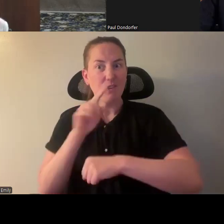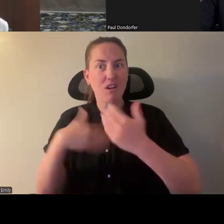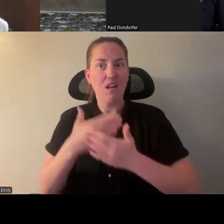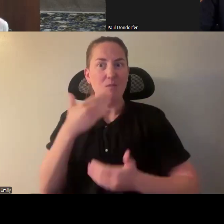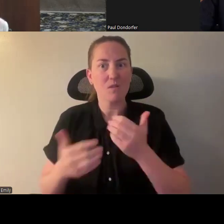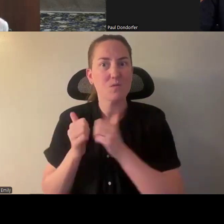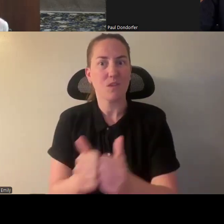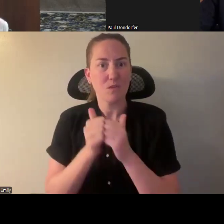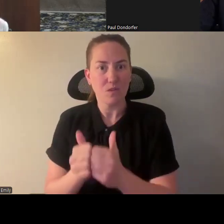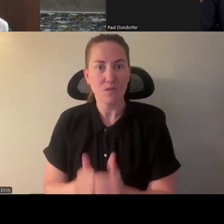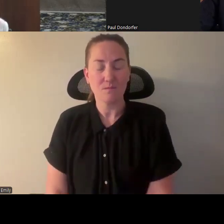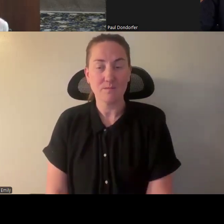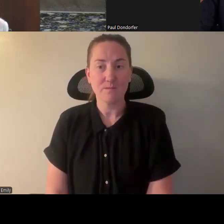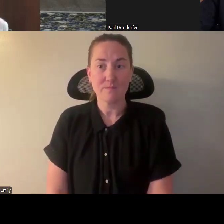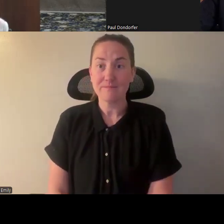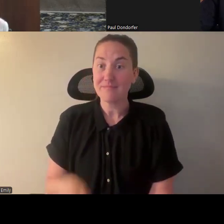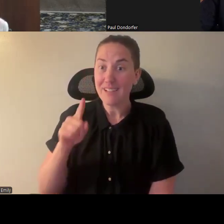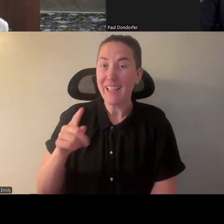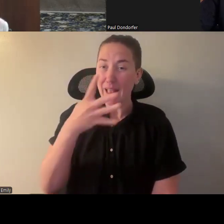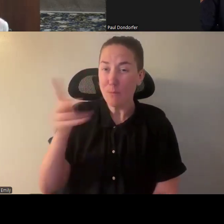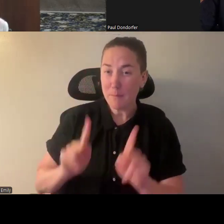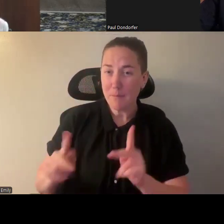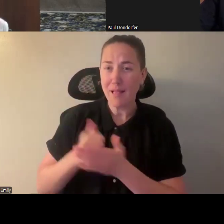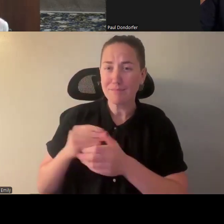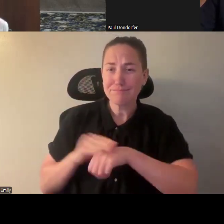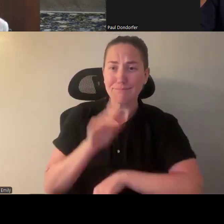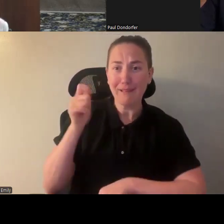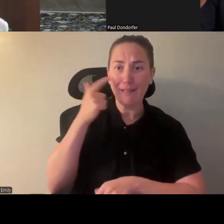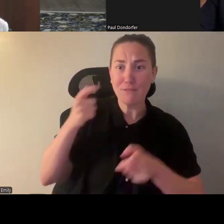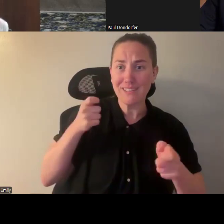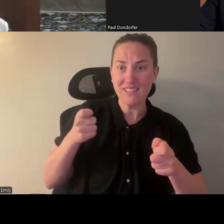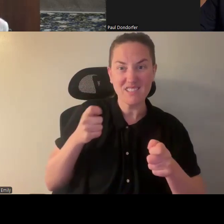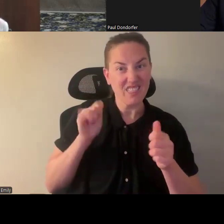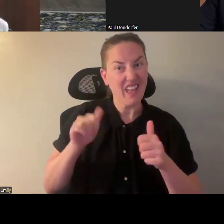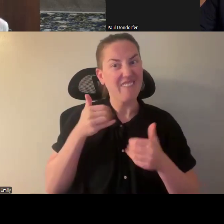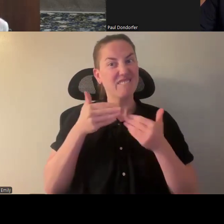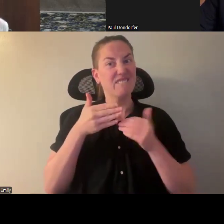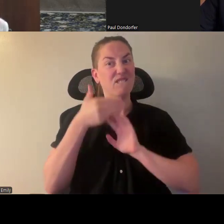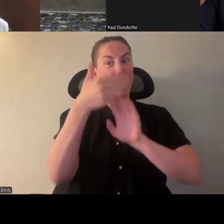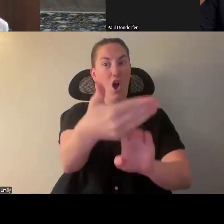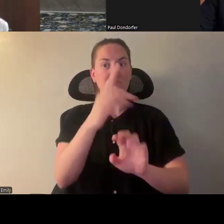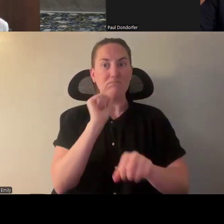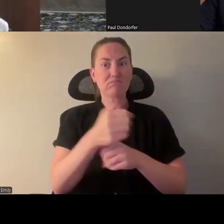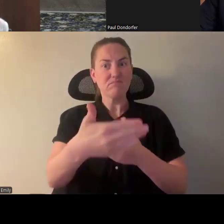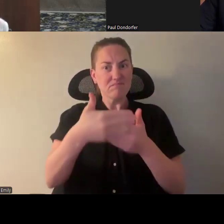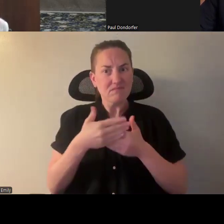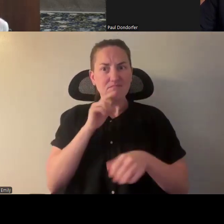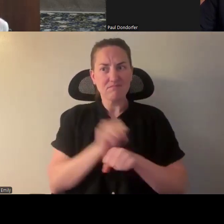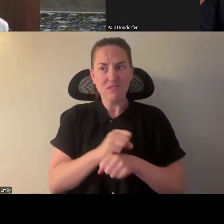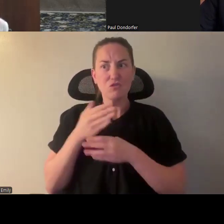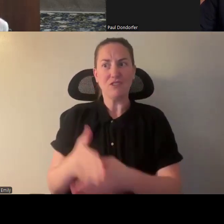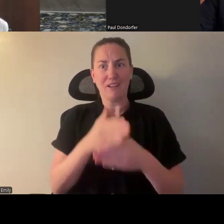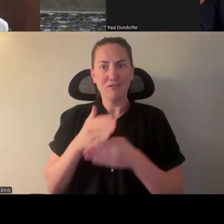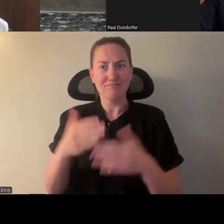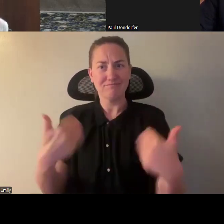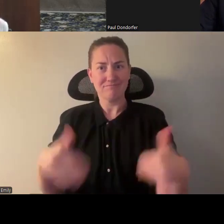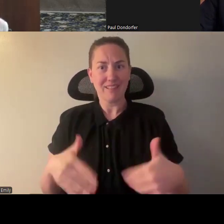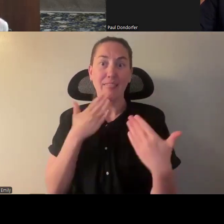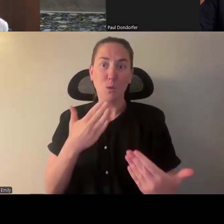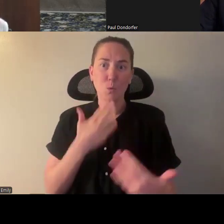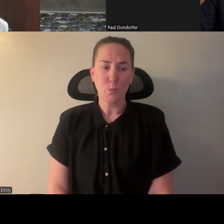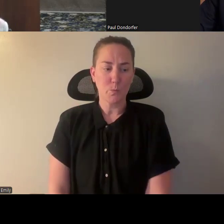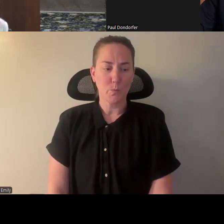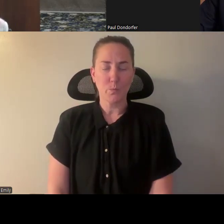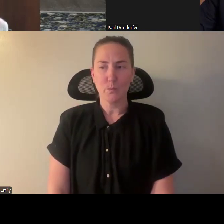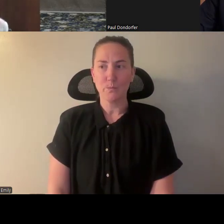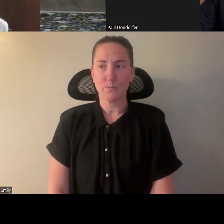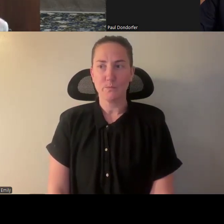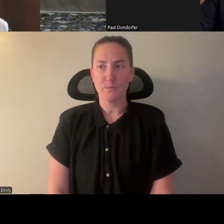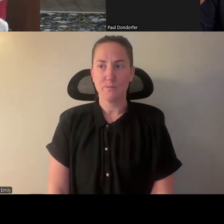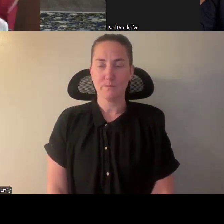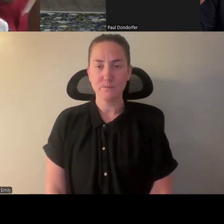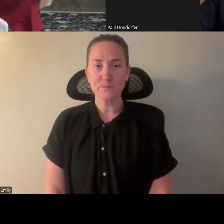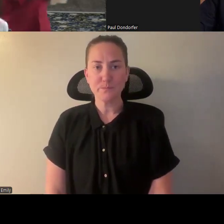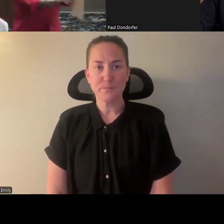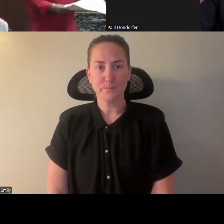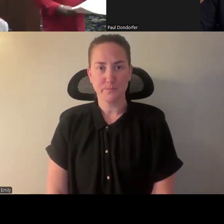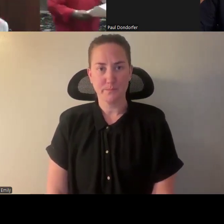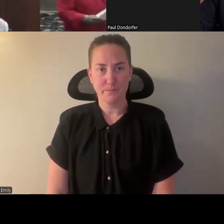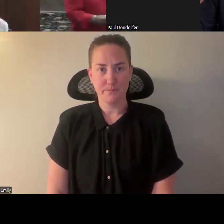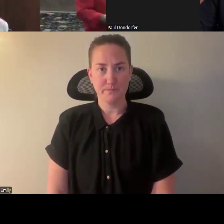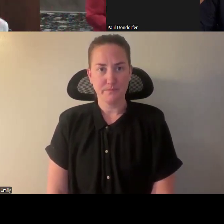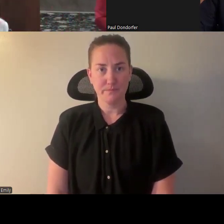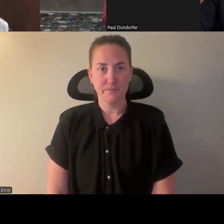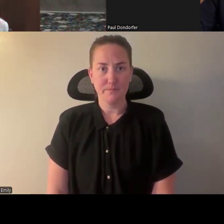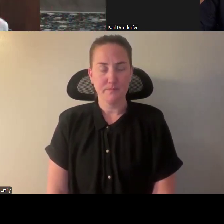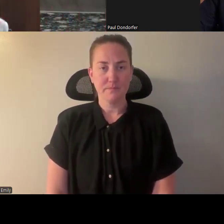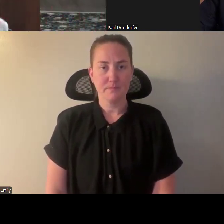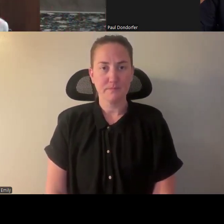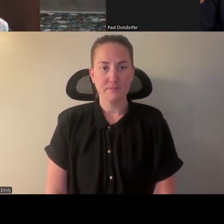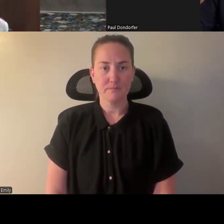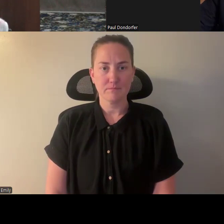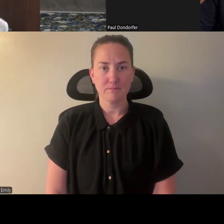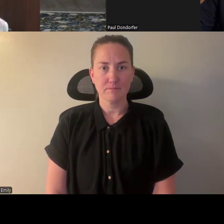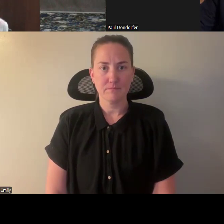They have transformed governance from something distance into something shared Thank you Thank you